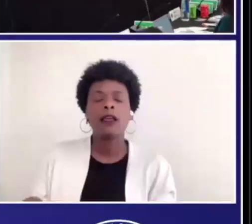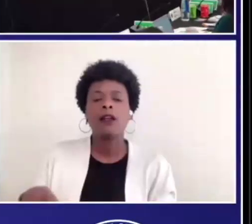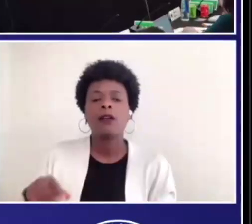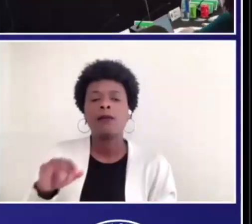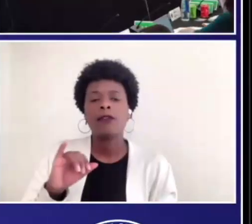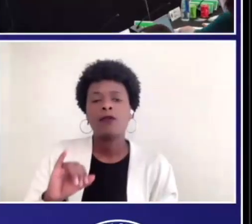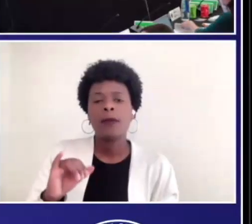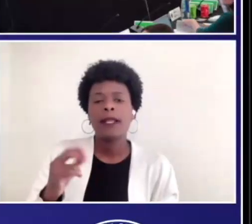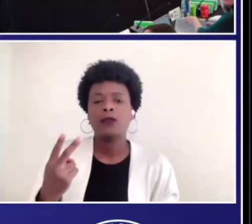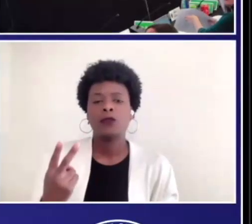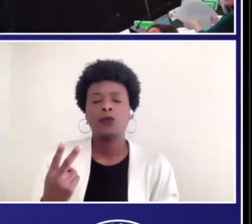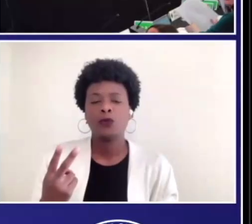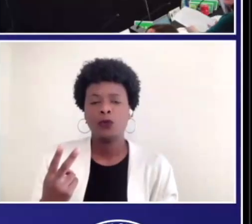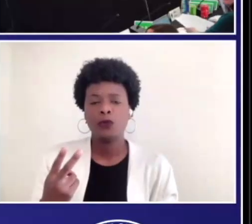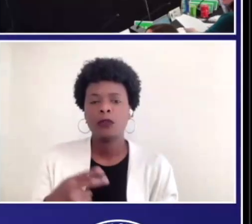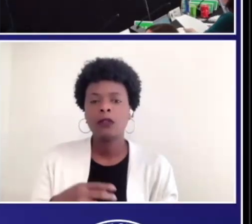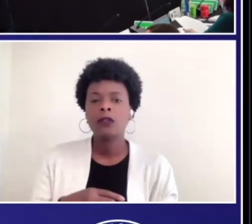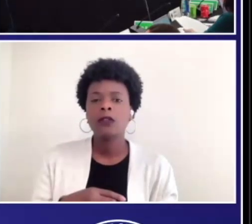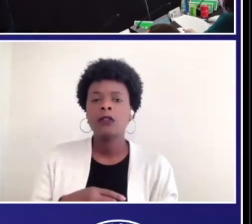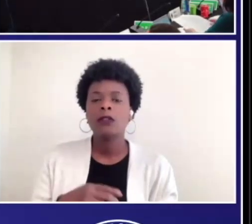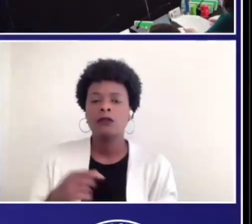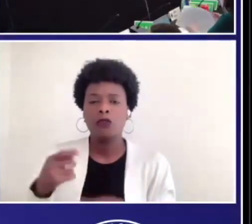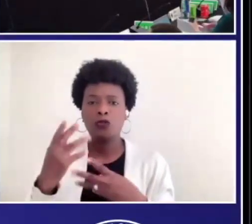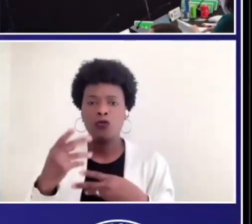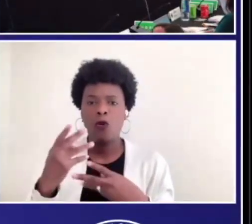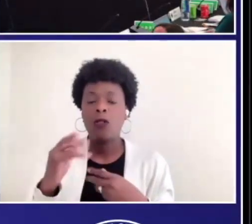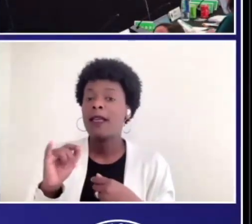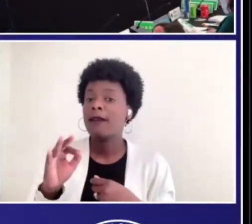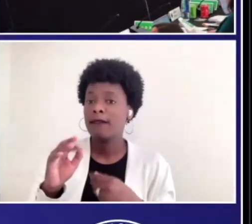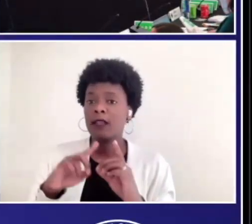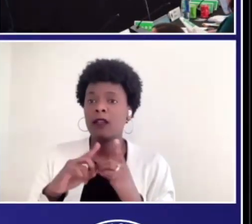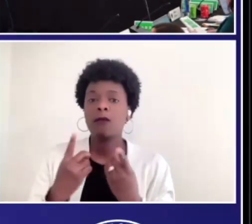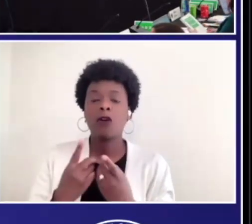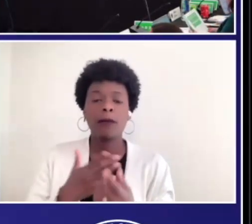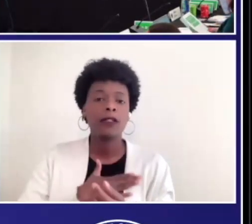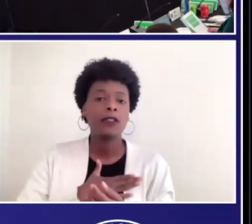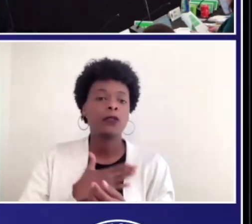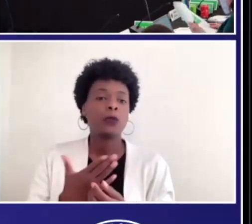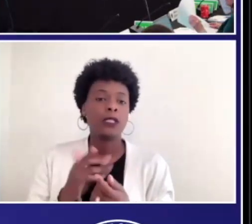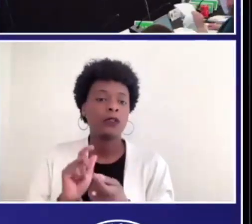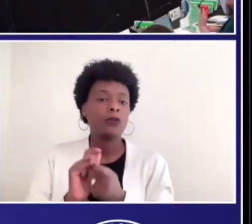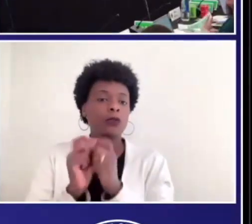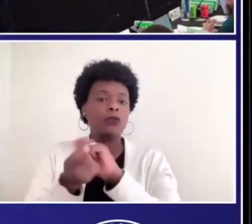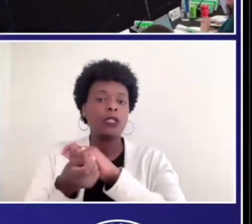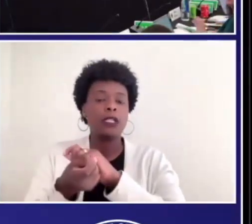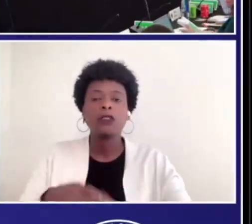bit -- whether the Department is amenable to some changes to Romanette two here.